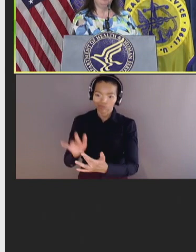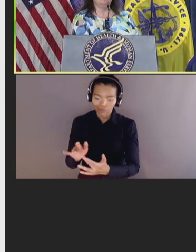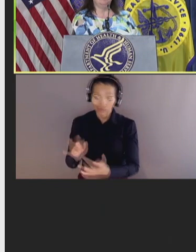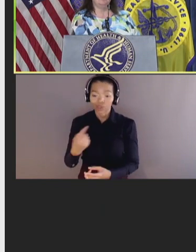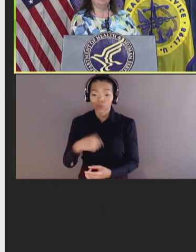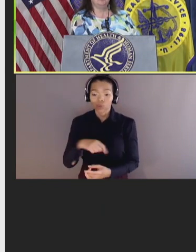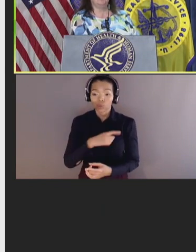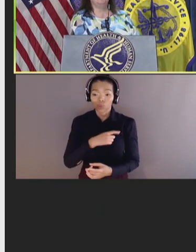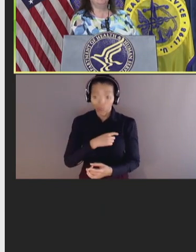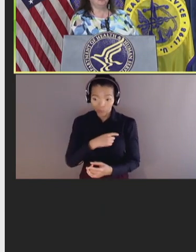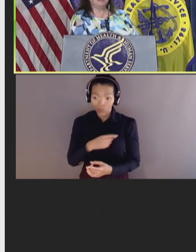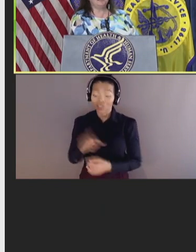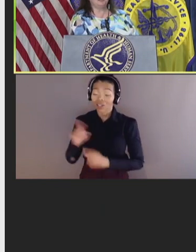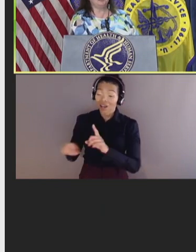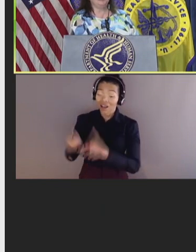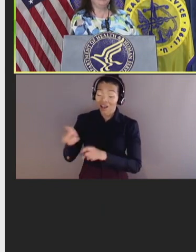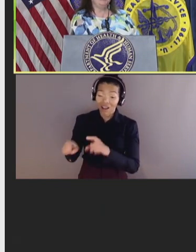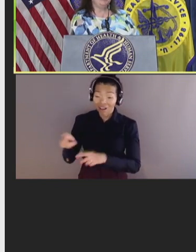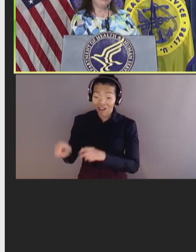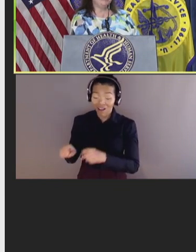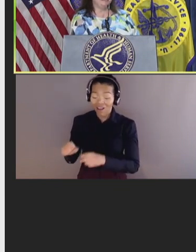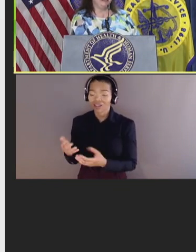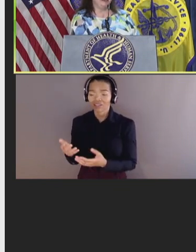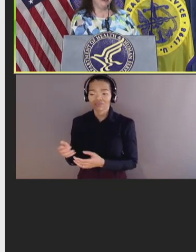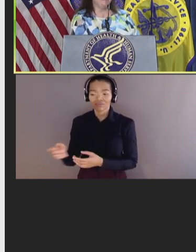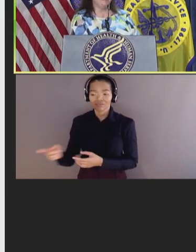that's not going to help with the trust issues that they have. And so,